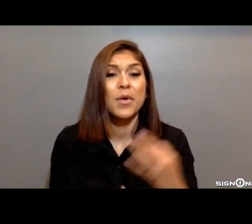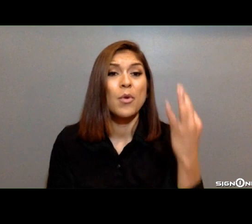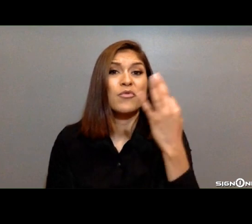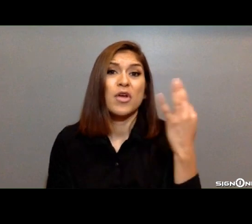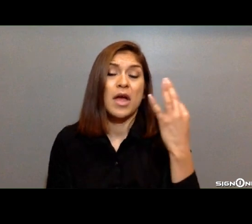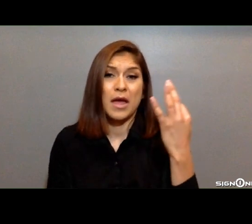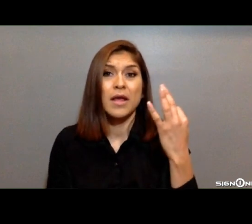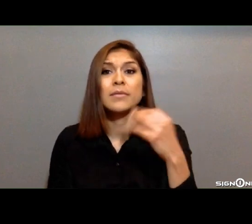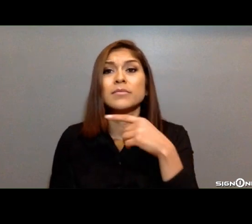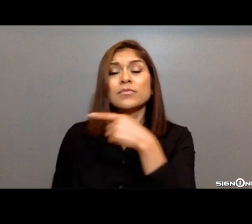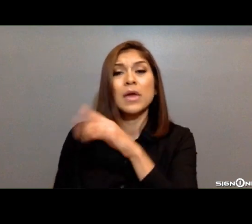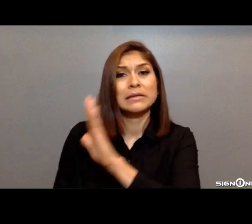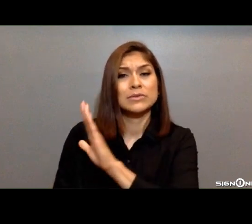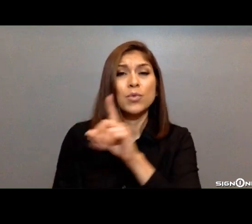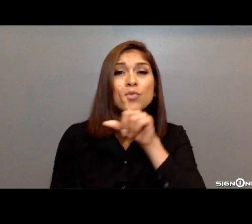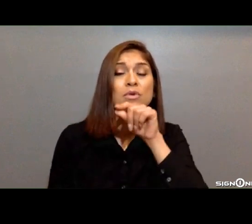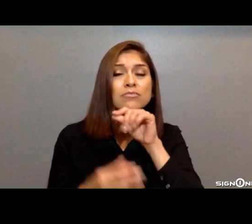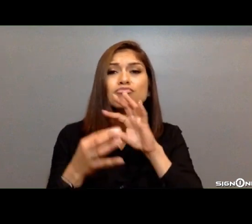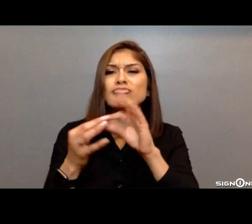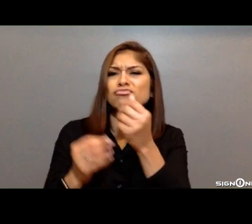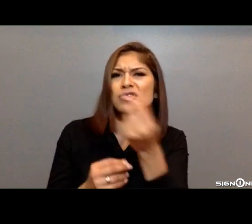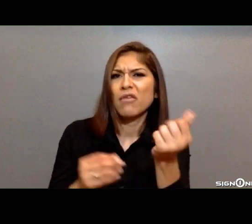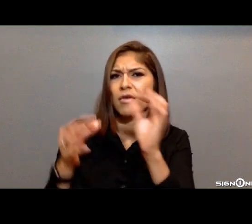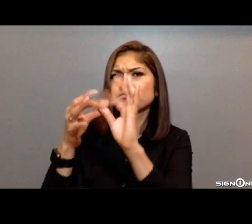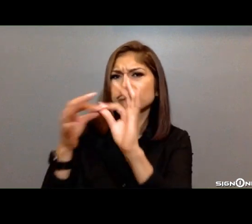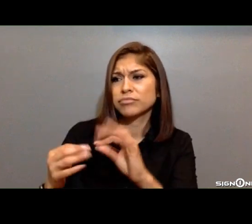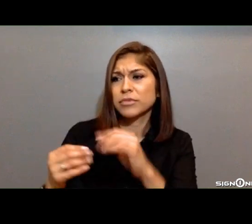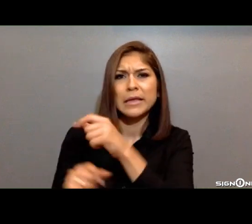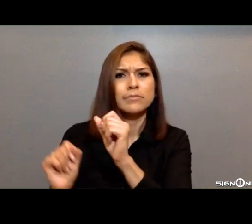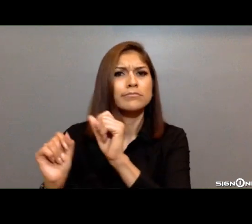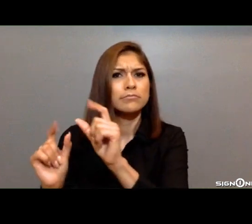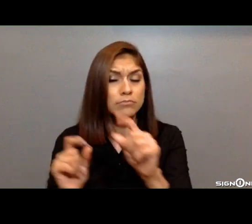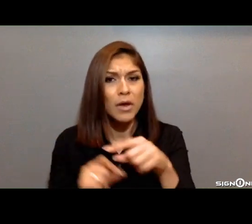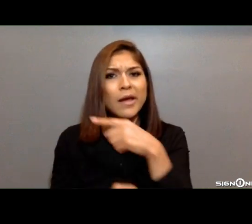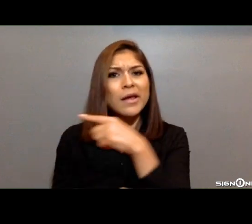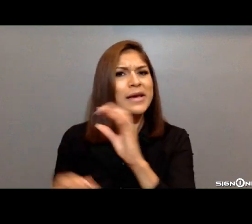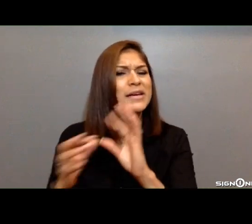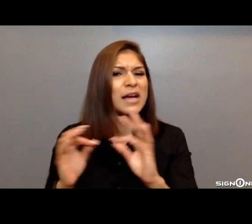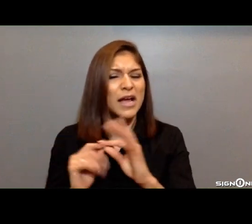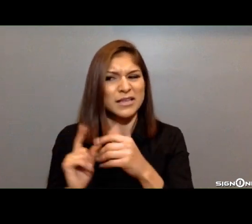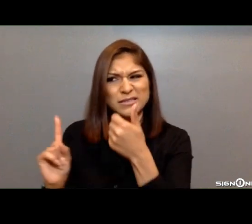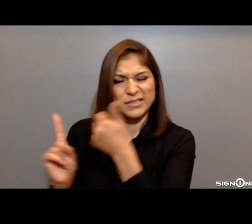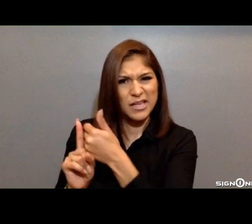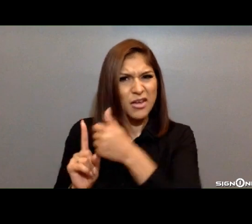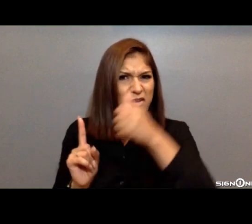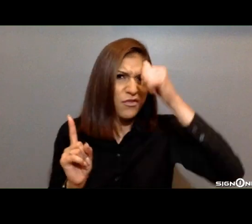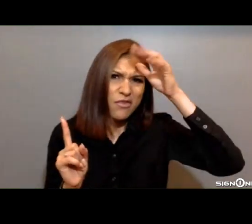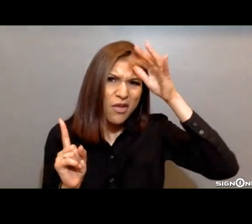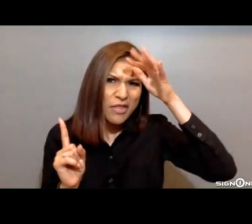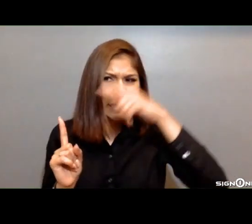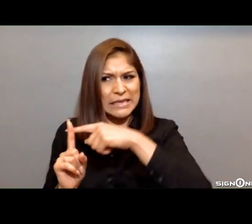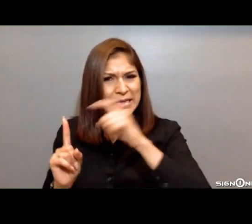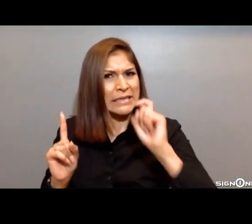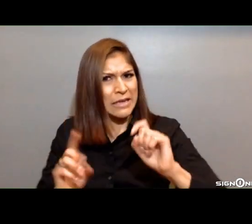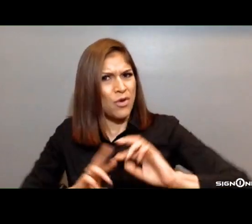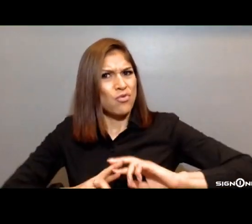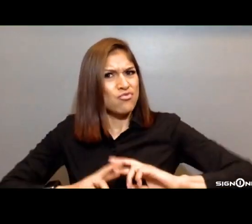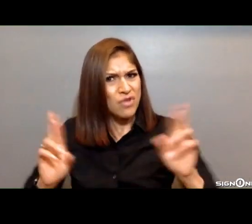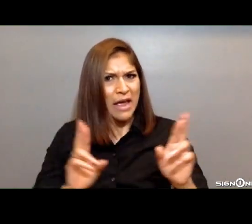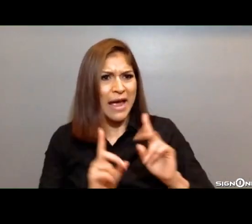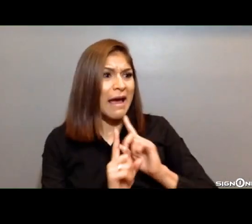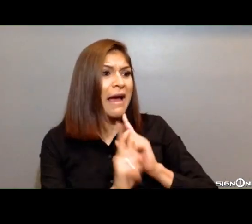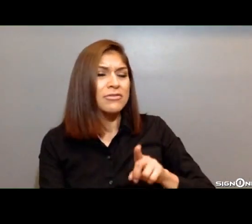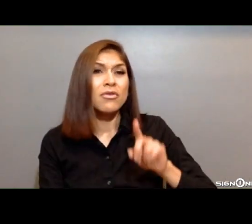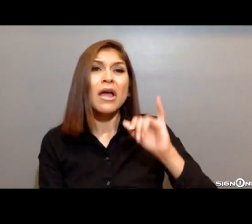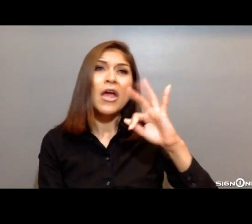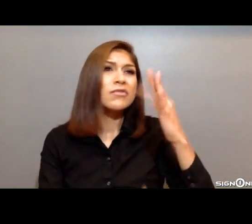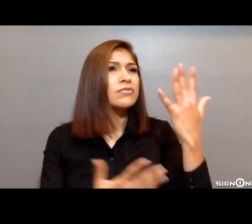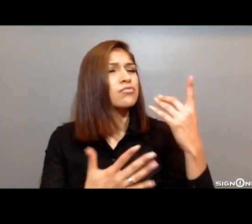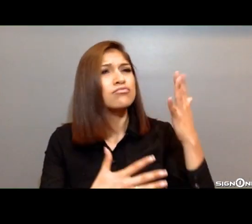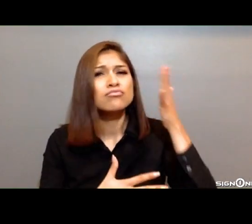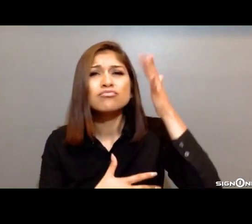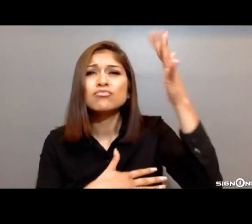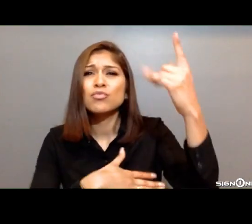In a series of tweets Friday Ohanian said he's saying this "as a father who needs to